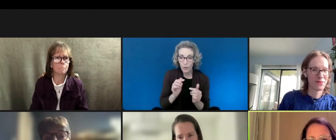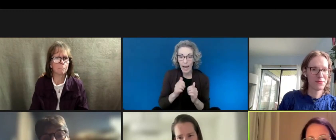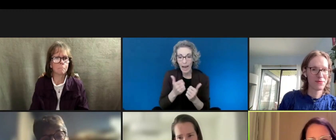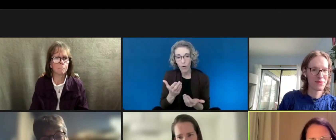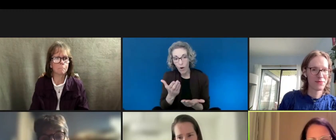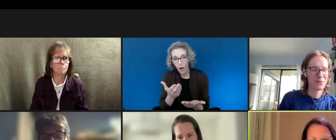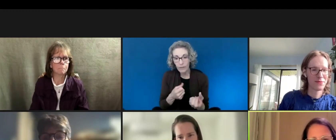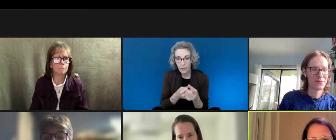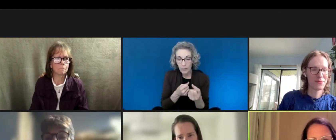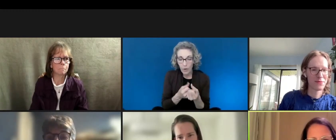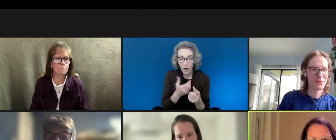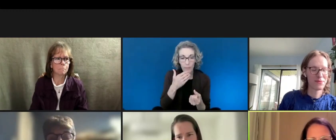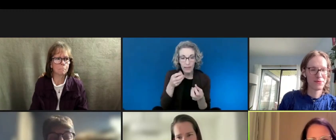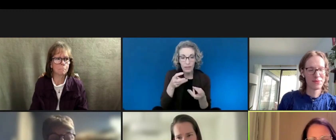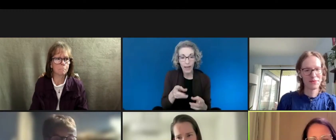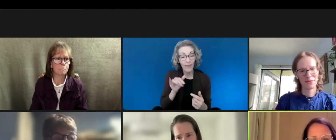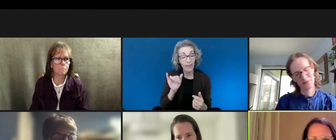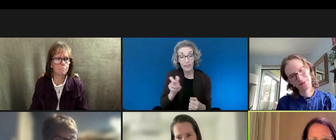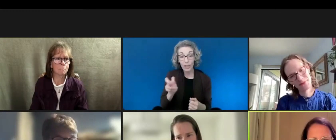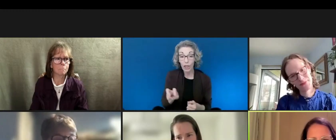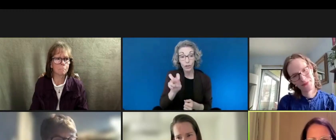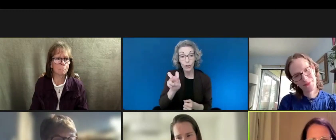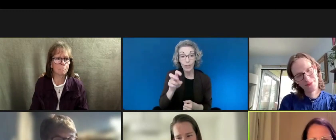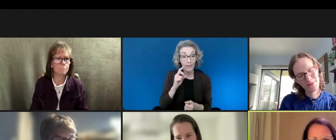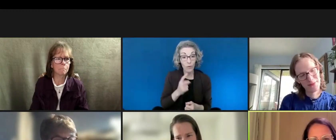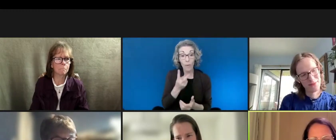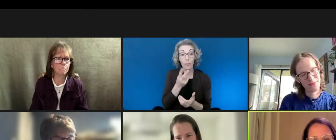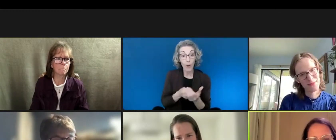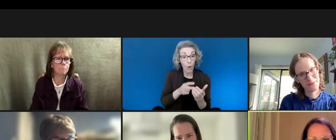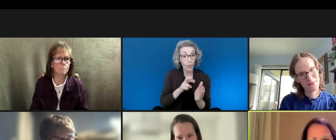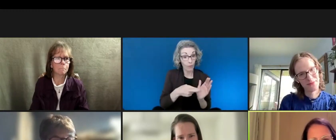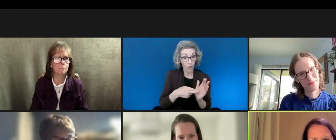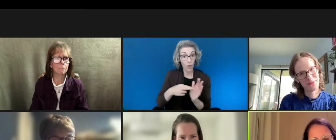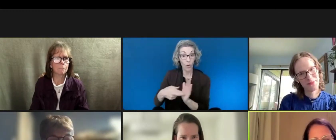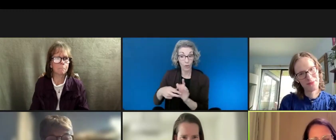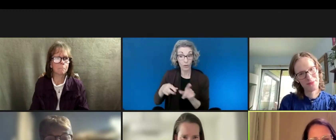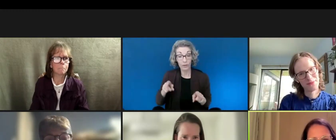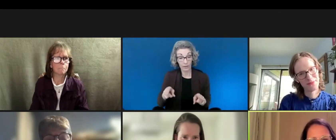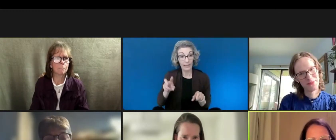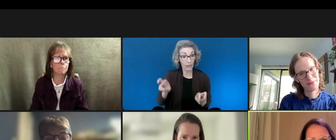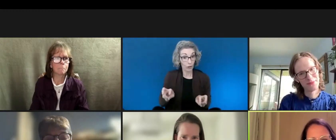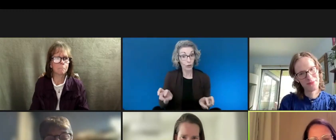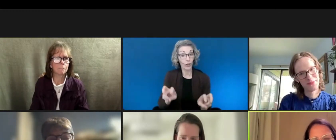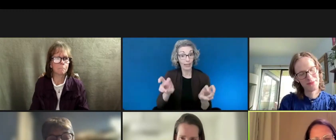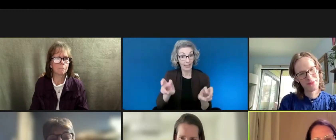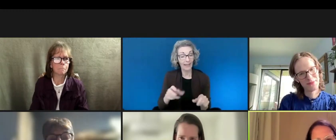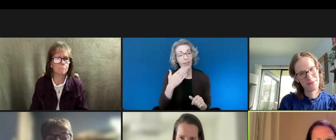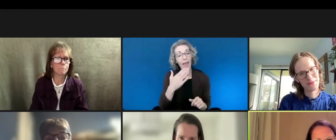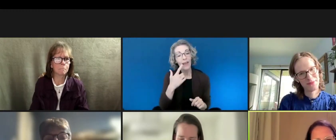It is a journey on both of these roles. So thank you for this opportunity.